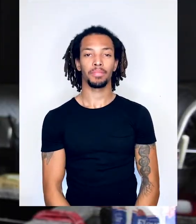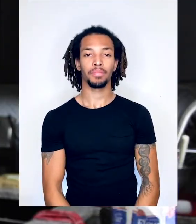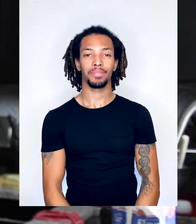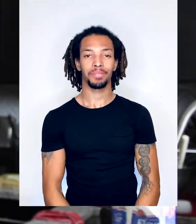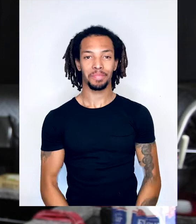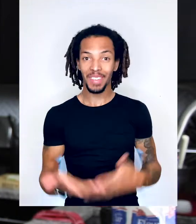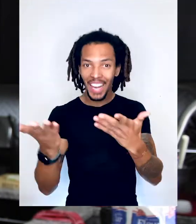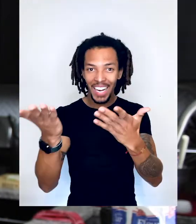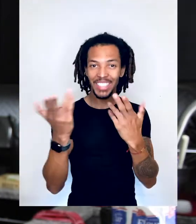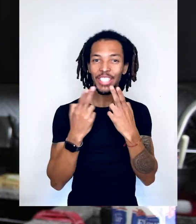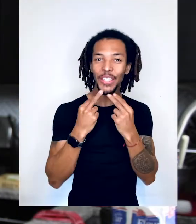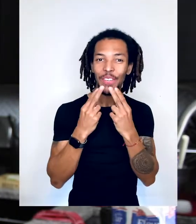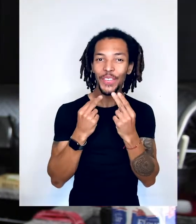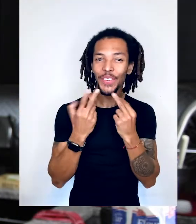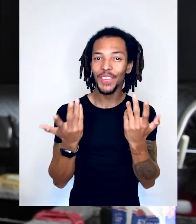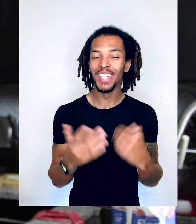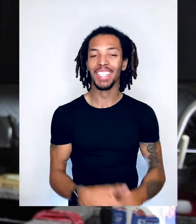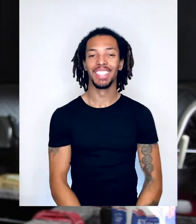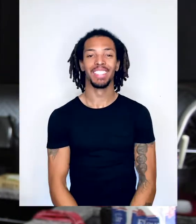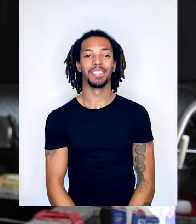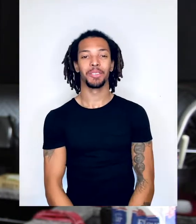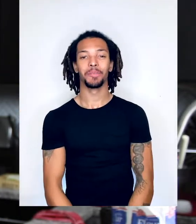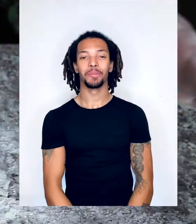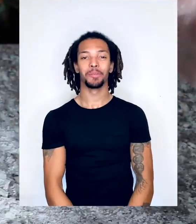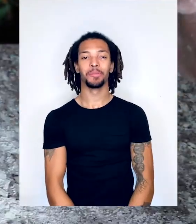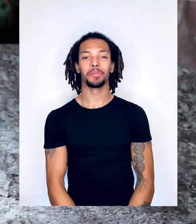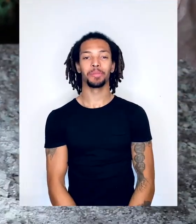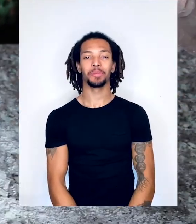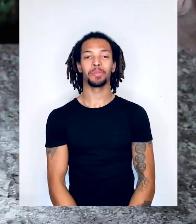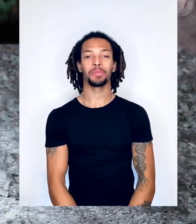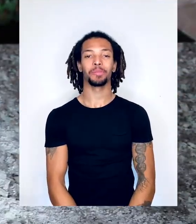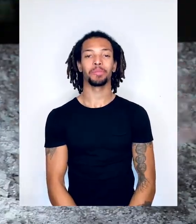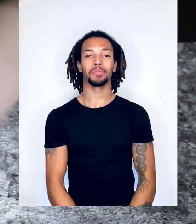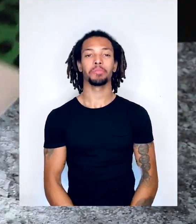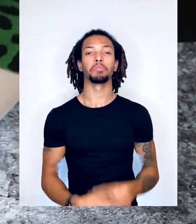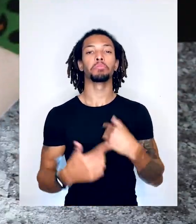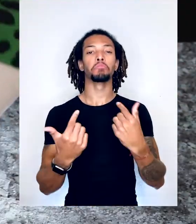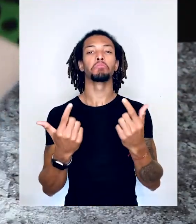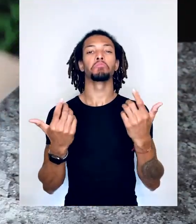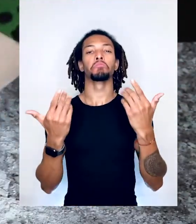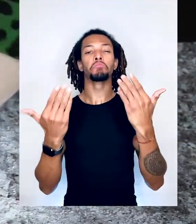Isn't that cute? I'll give it a little flattened with my palm...